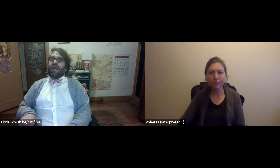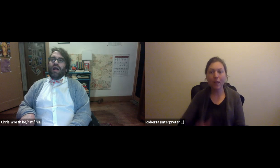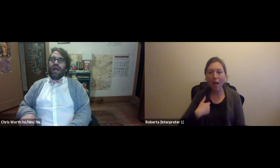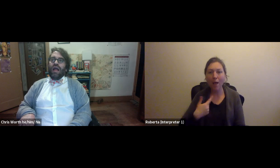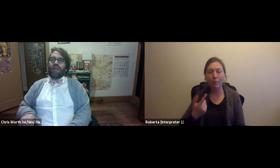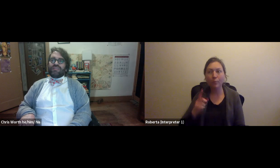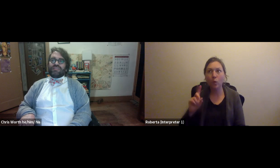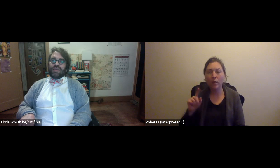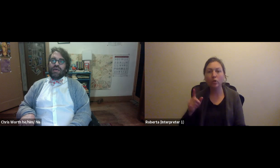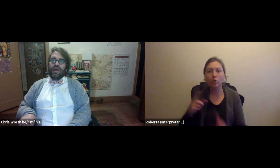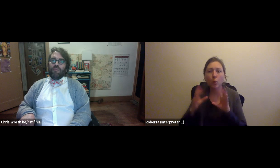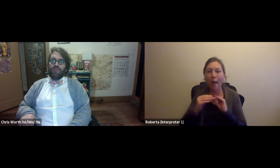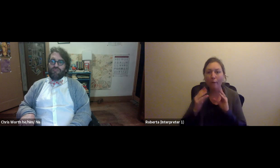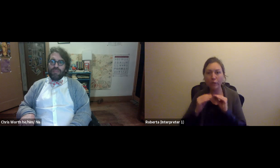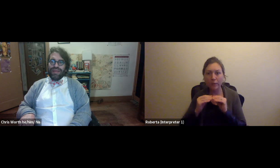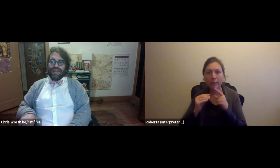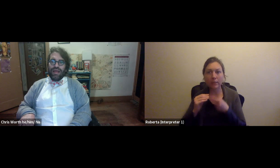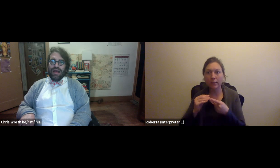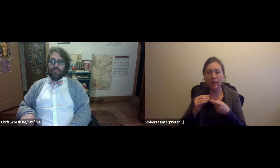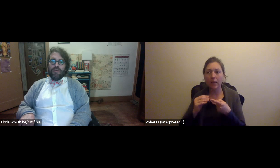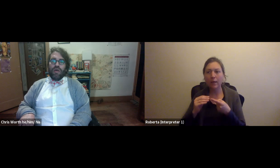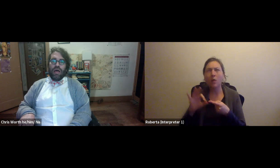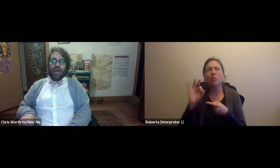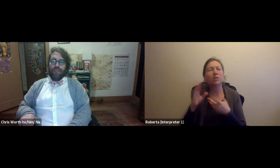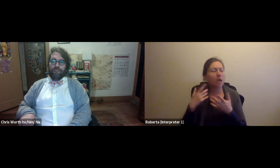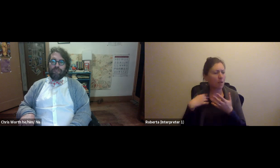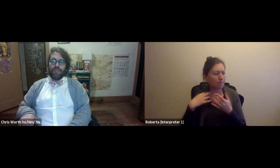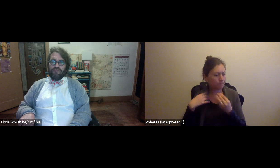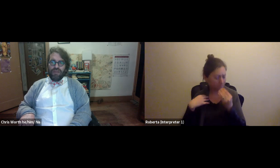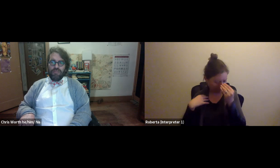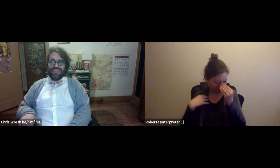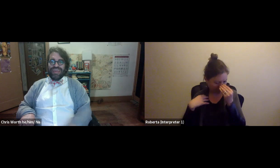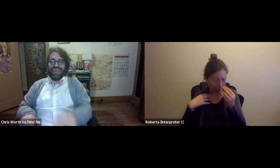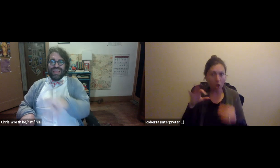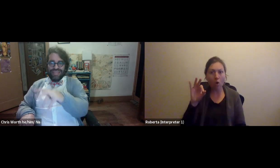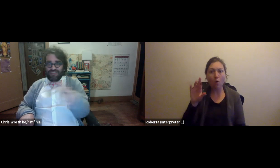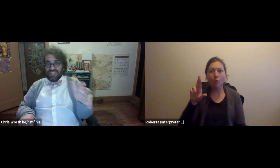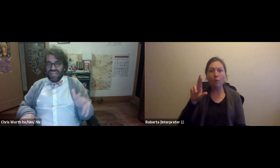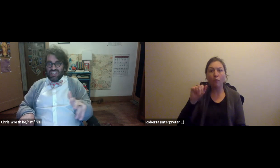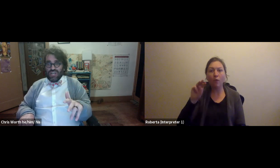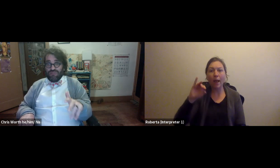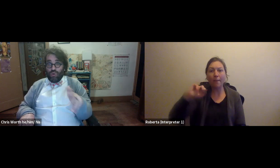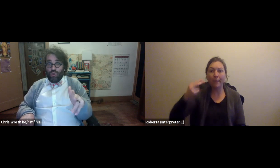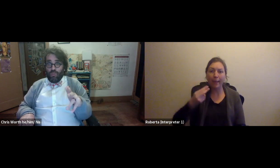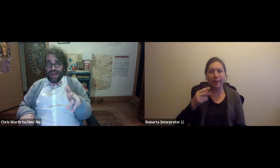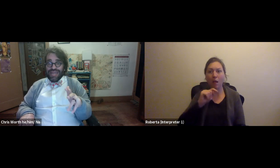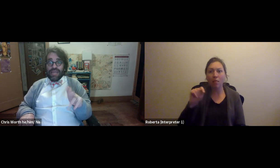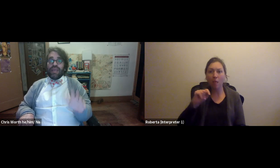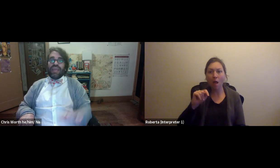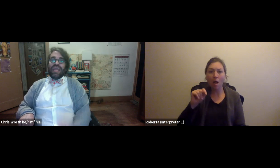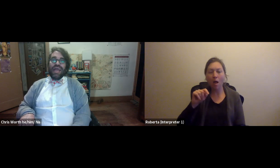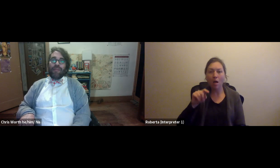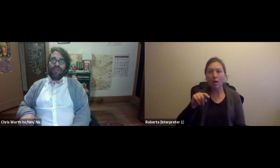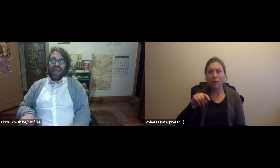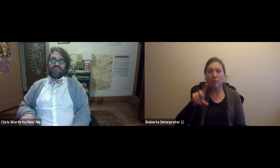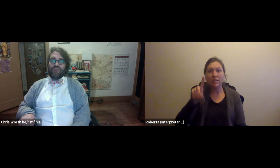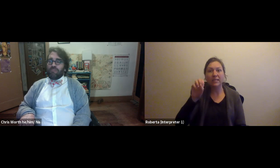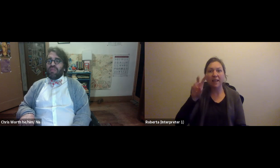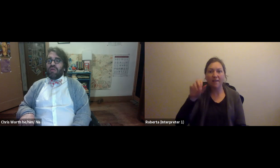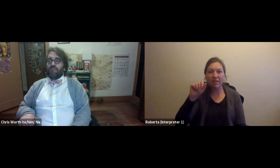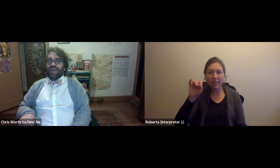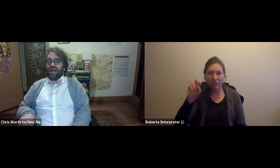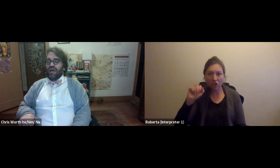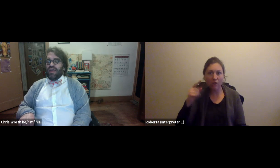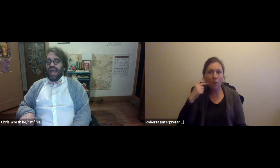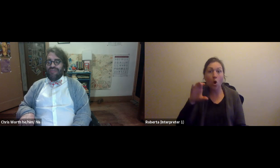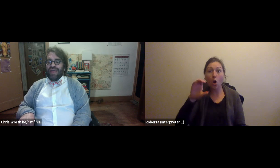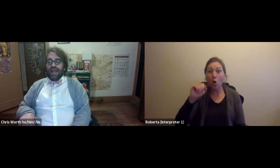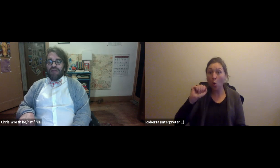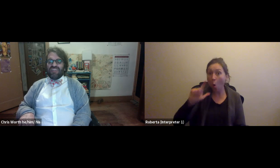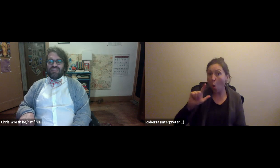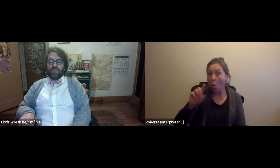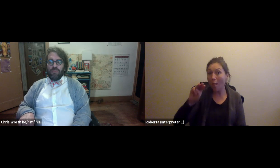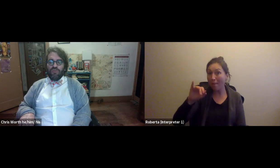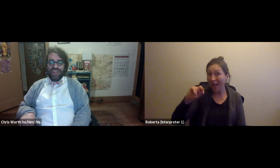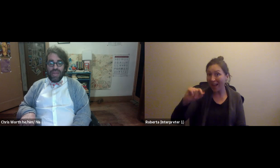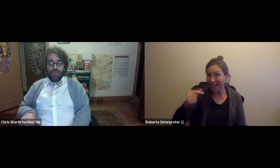a conference framing the devastation of coal mining but in that conference people were TABLG